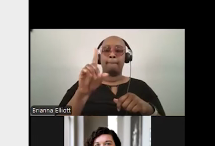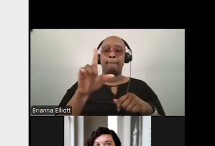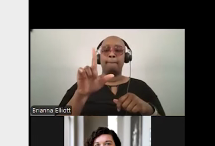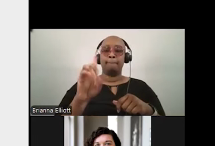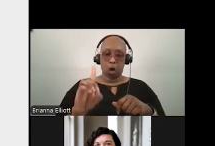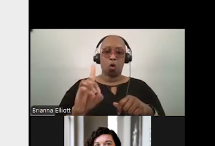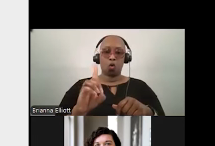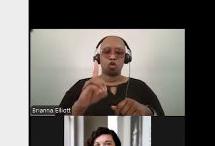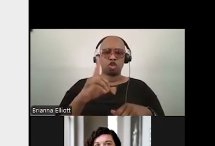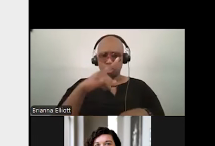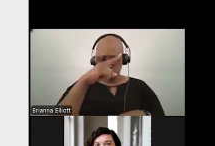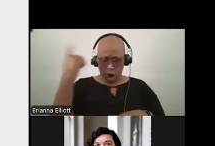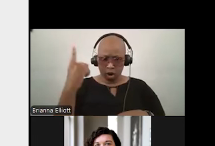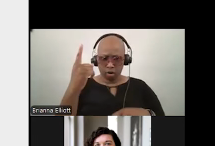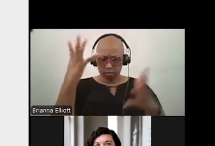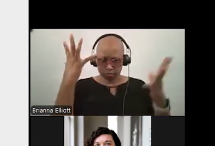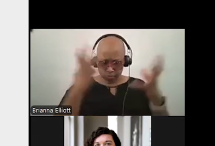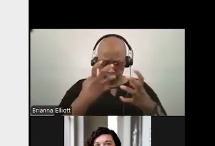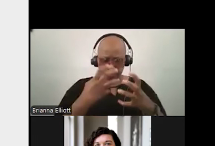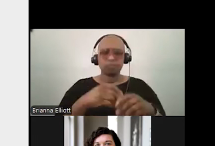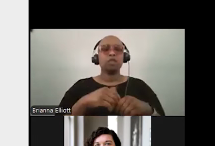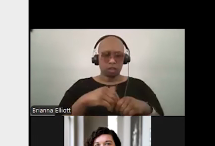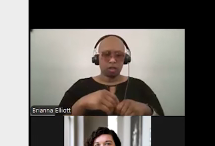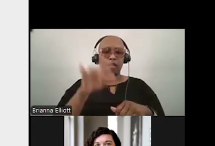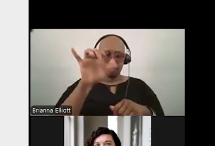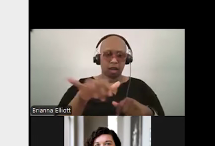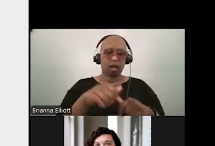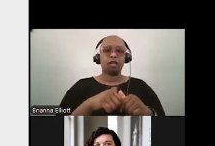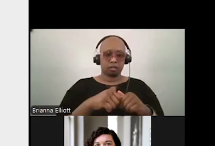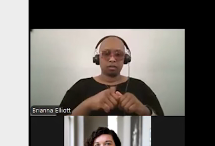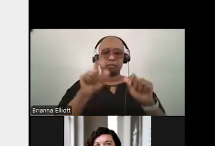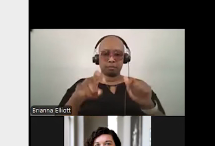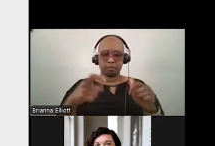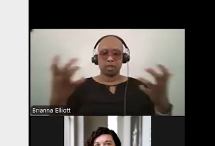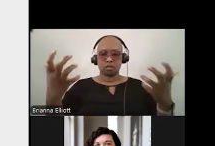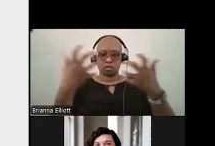it meets those requirements? Don't worry, there are like a million cool checkers out there that